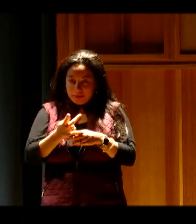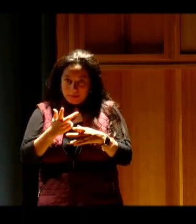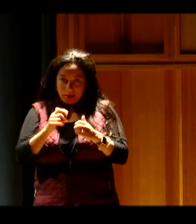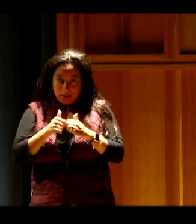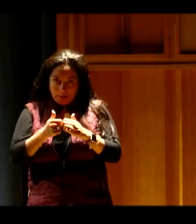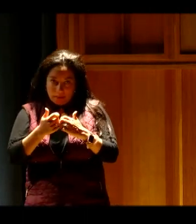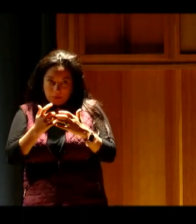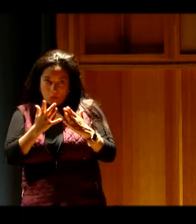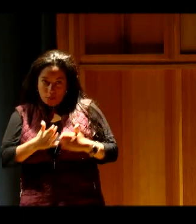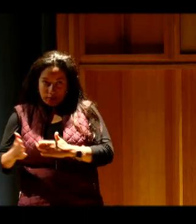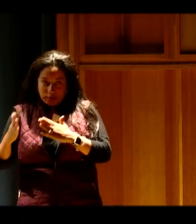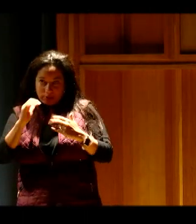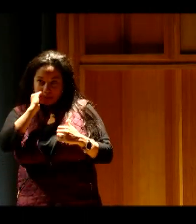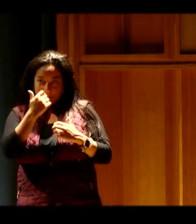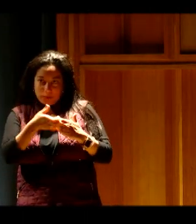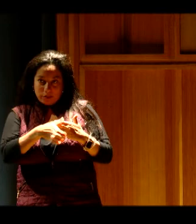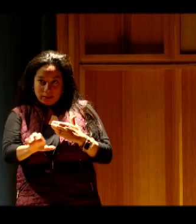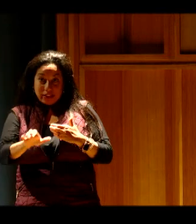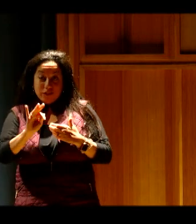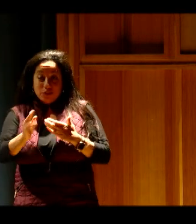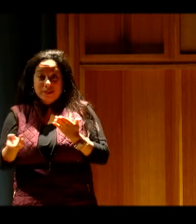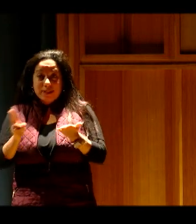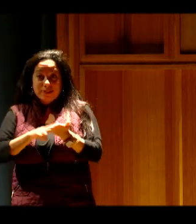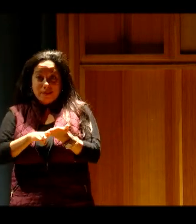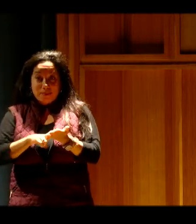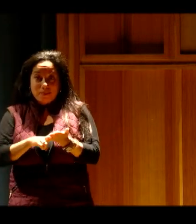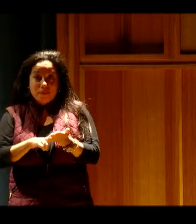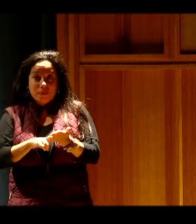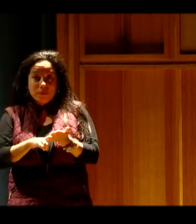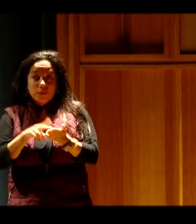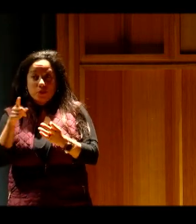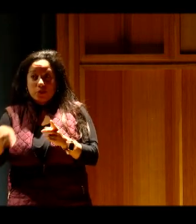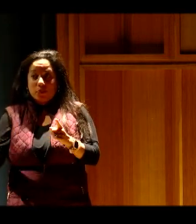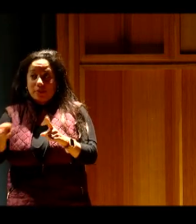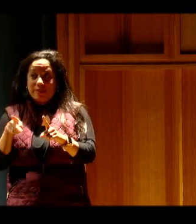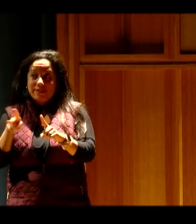and so each of you that signed up has been assigned a destination.